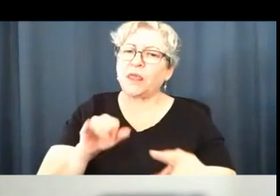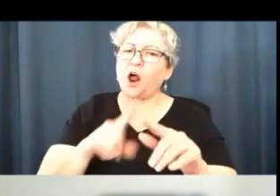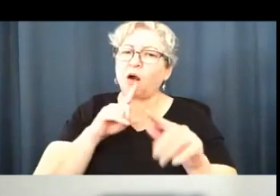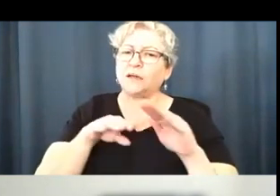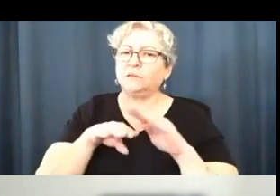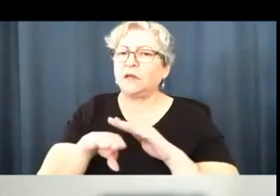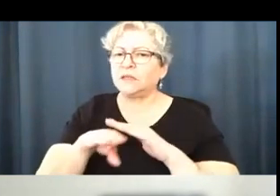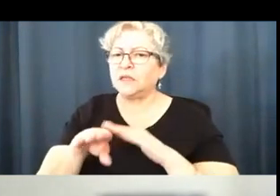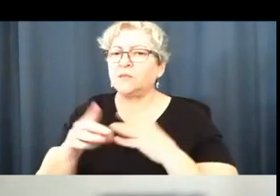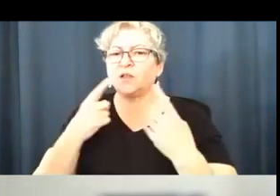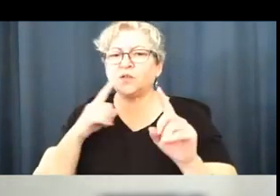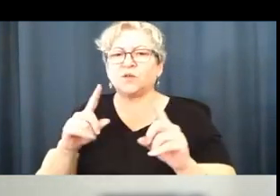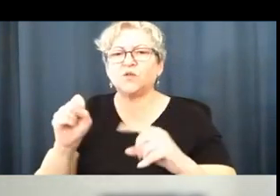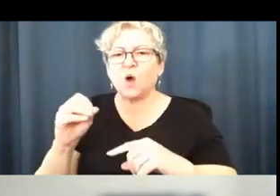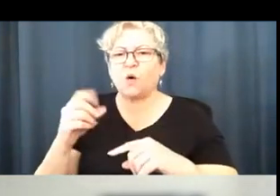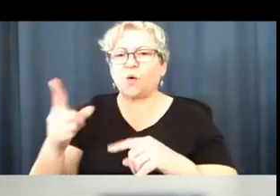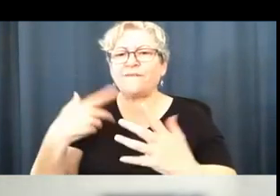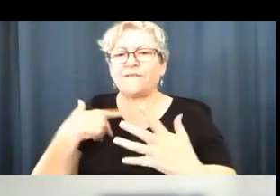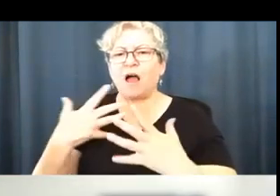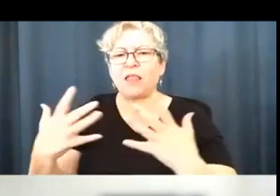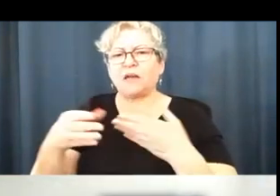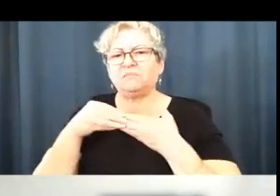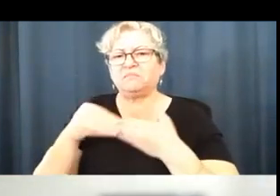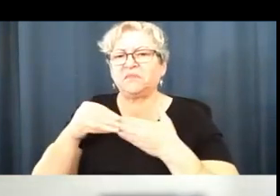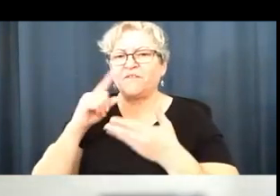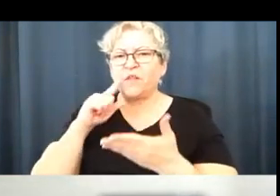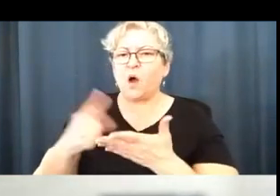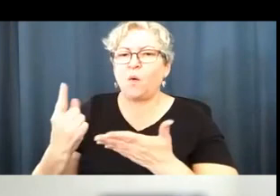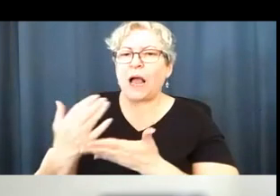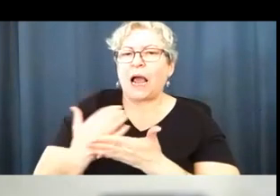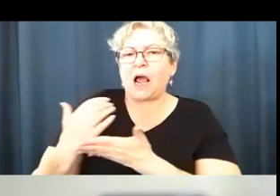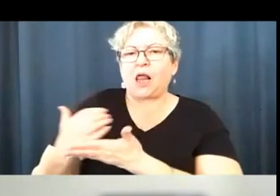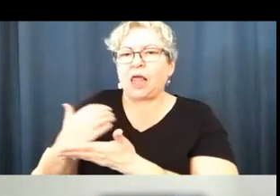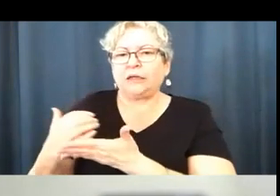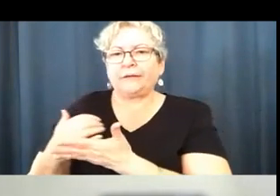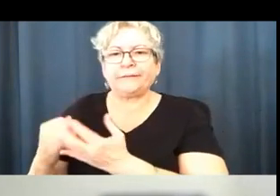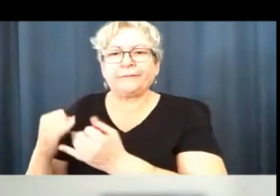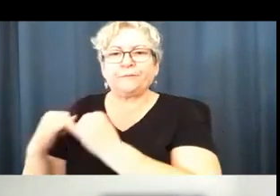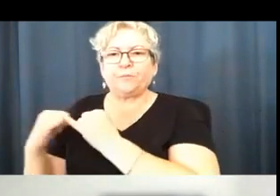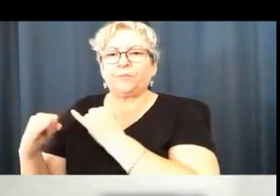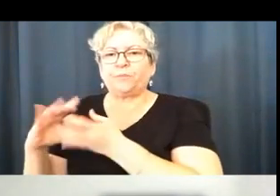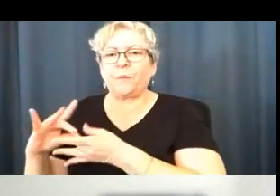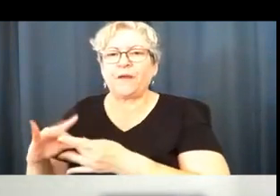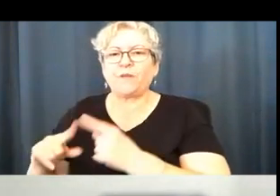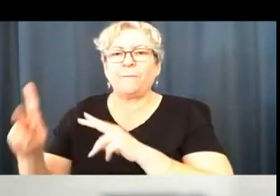So I think there's, you've got a lot of leeway for this. Always collecting kind of anecdotal messages from people that call in is great.